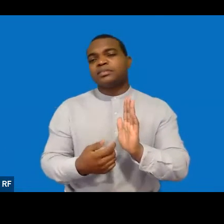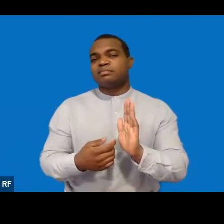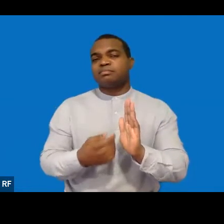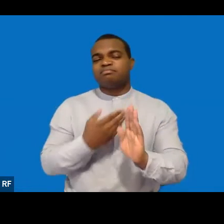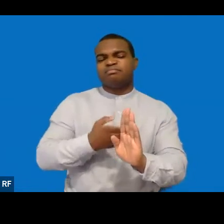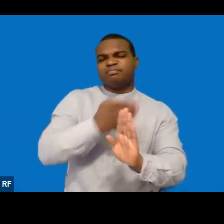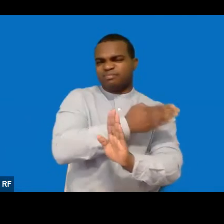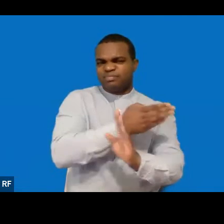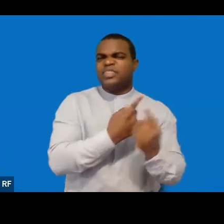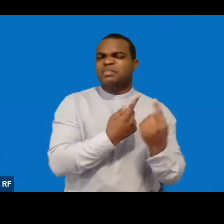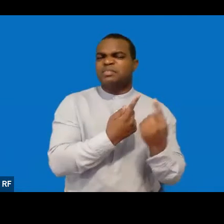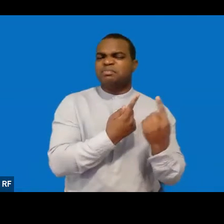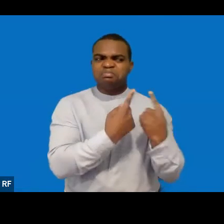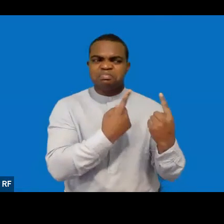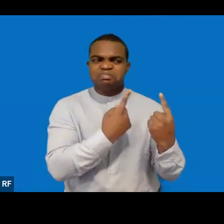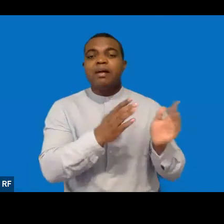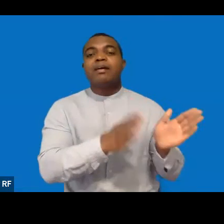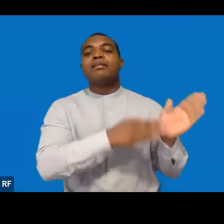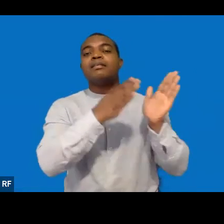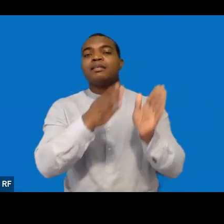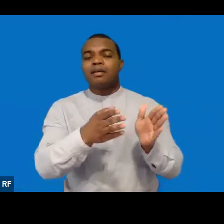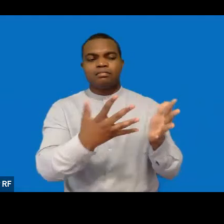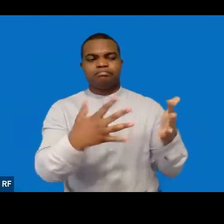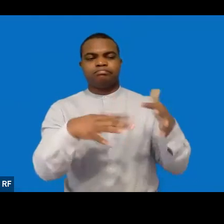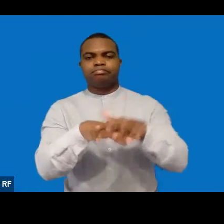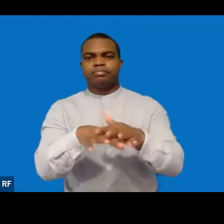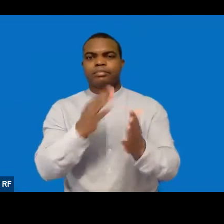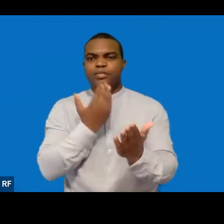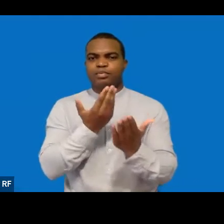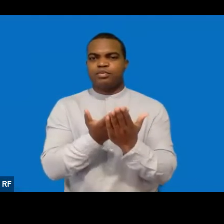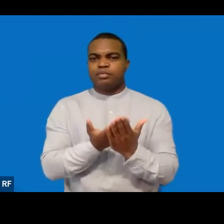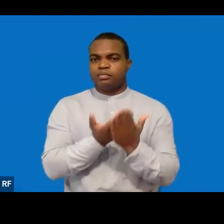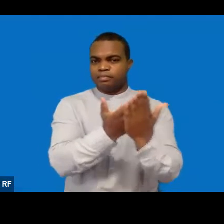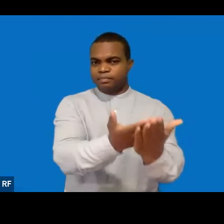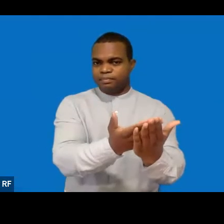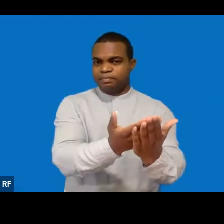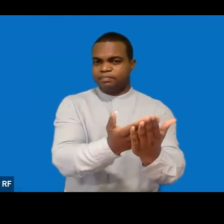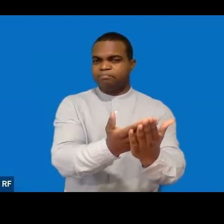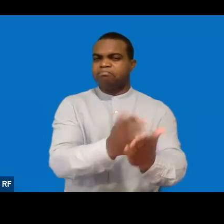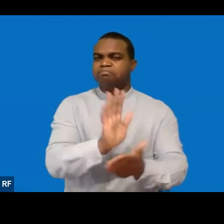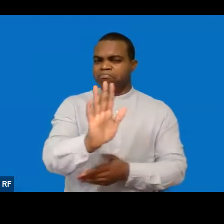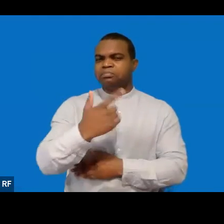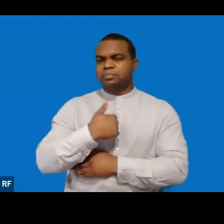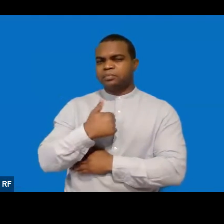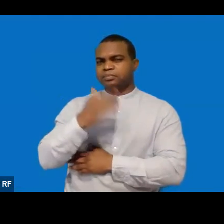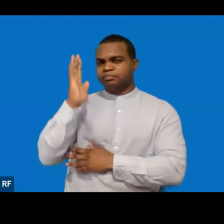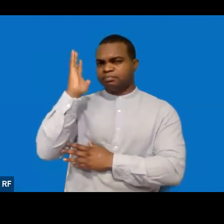and the pilot projects that existed. Then I will quickly present what the Commission